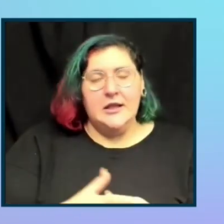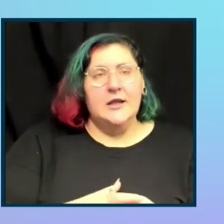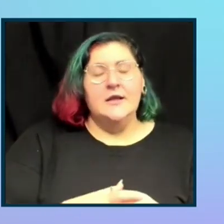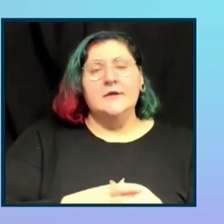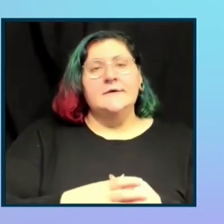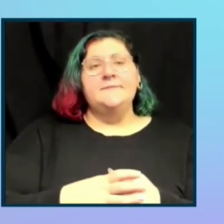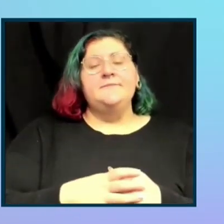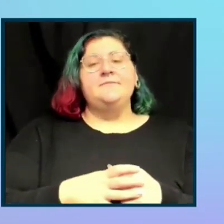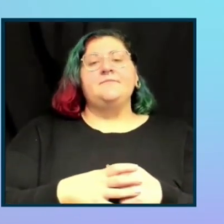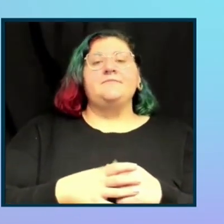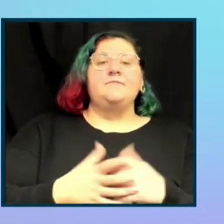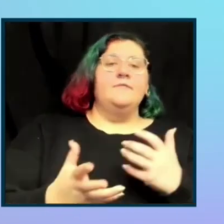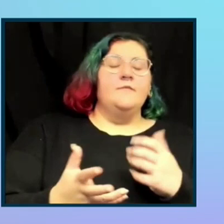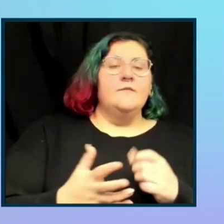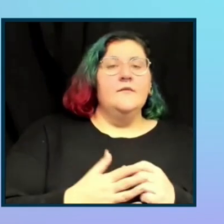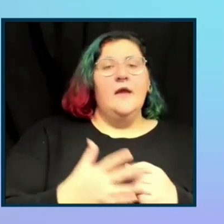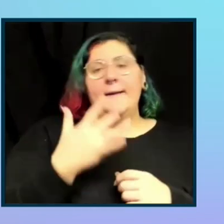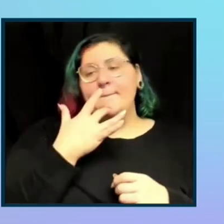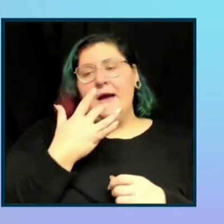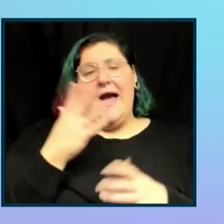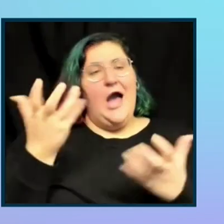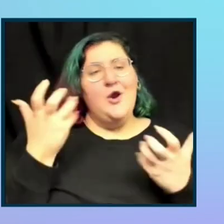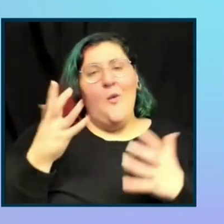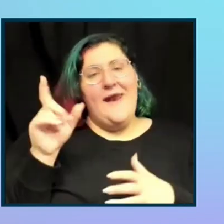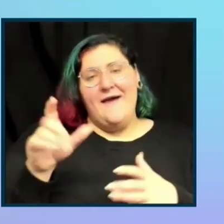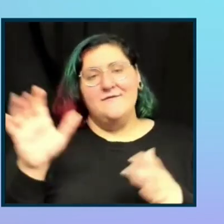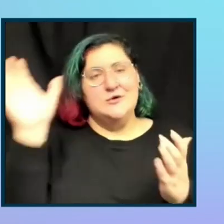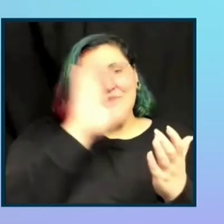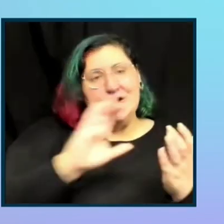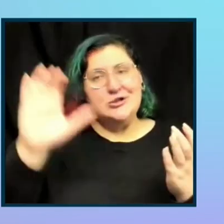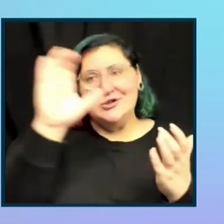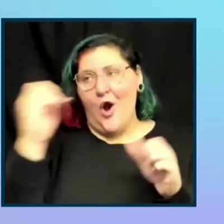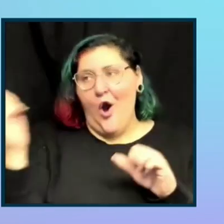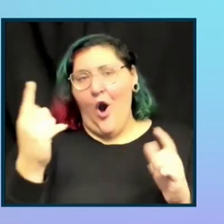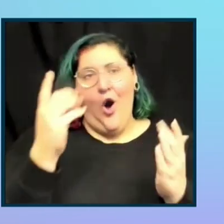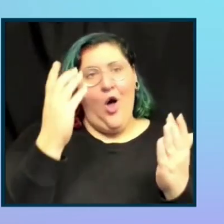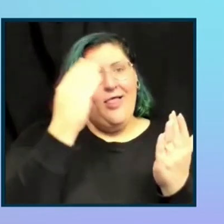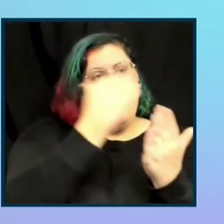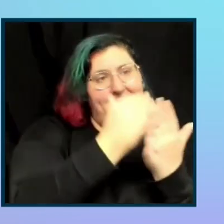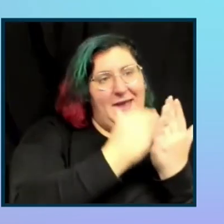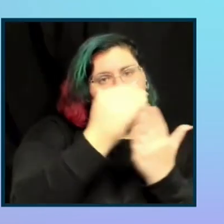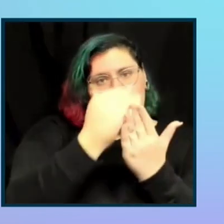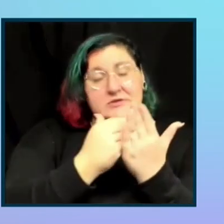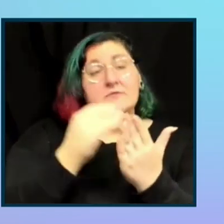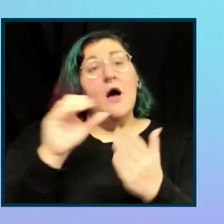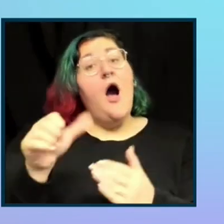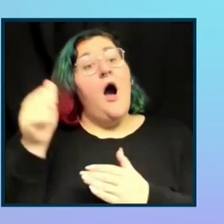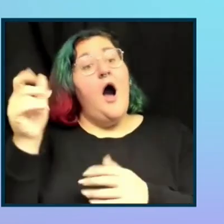or audio cues at all. I don't wanna have to hunt through the menus for those other people believe that there shouldn't be an accessibility e-menu